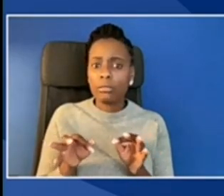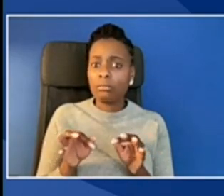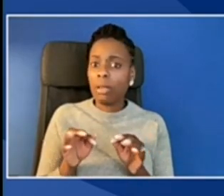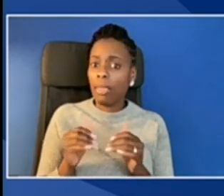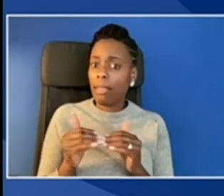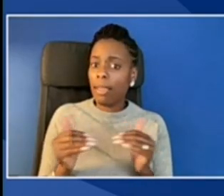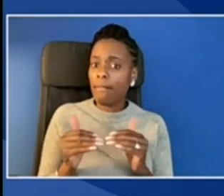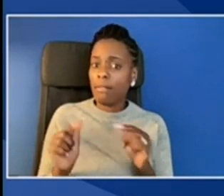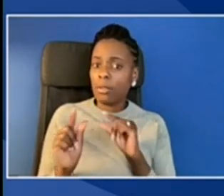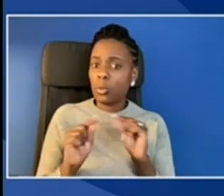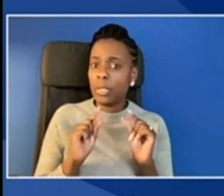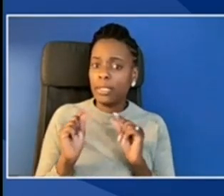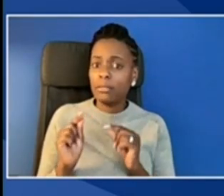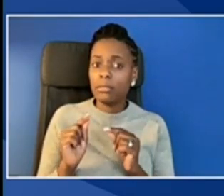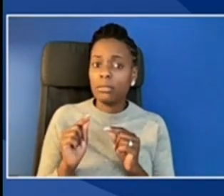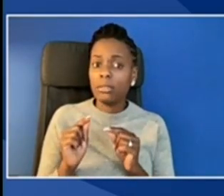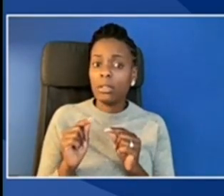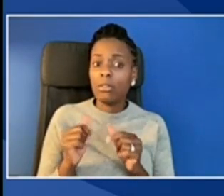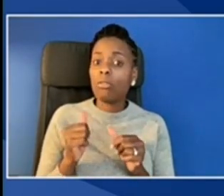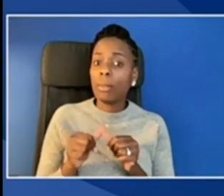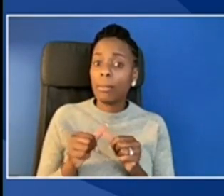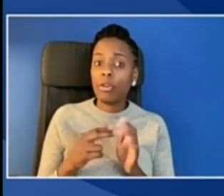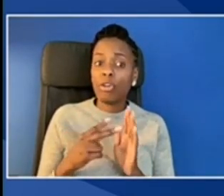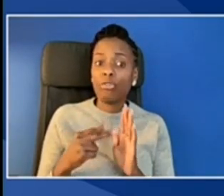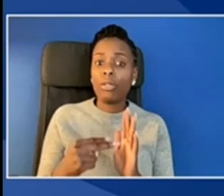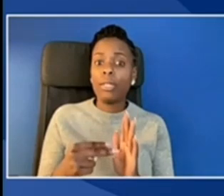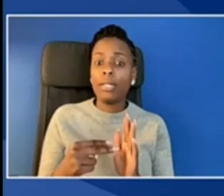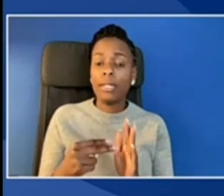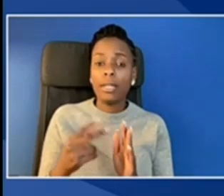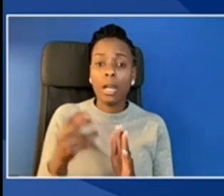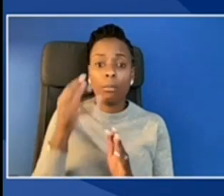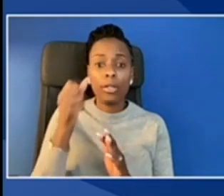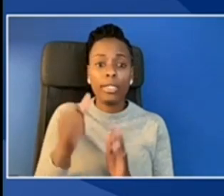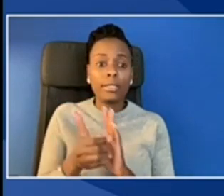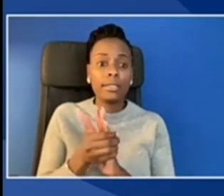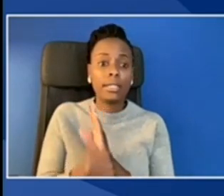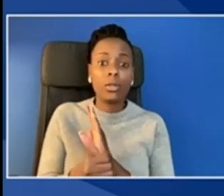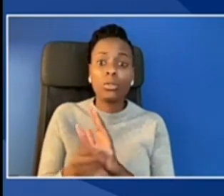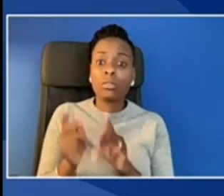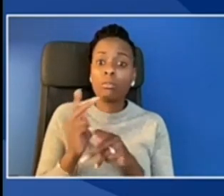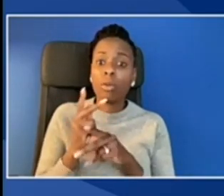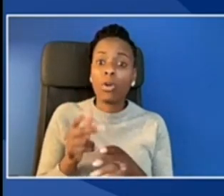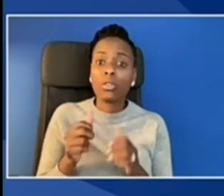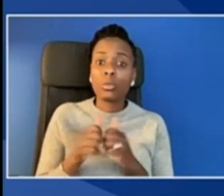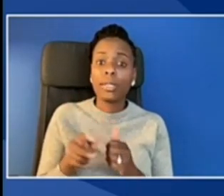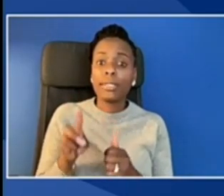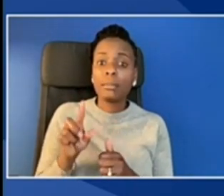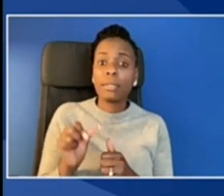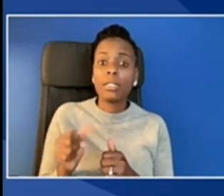Keep in mind reading comprehension skills of borrowers with disabilities or people with other issues who maybe have trouble